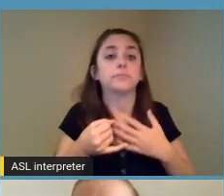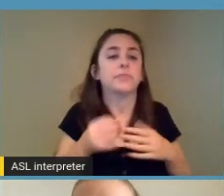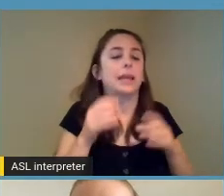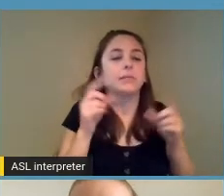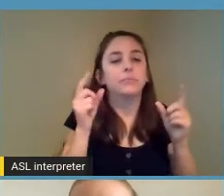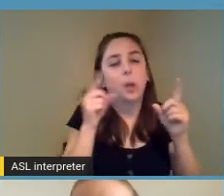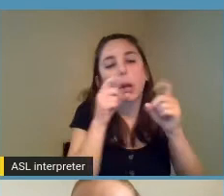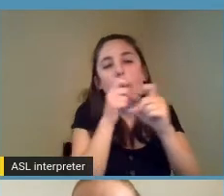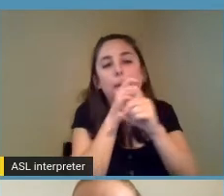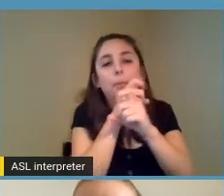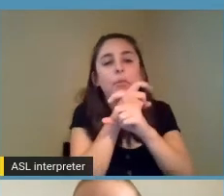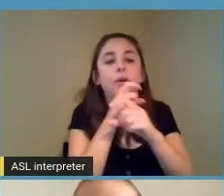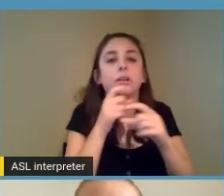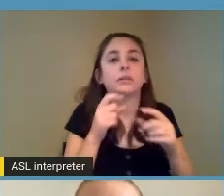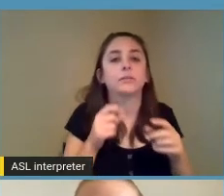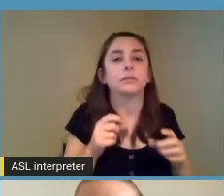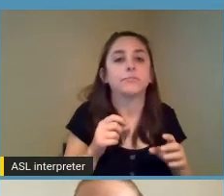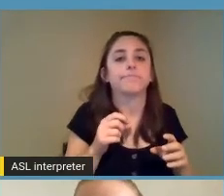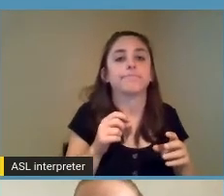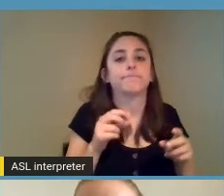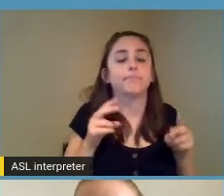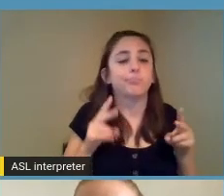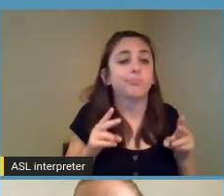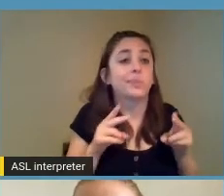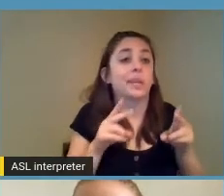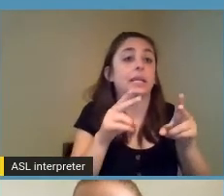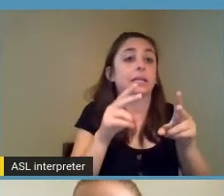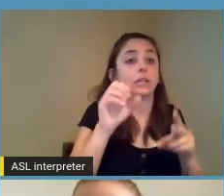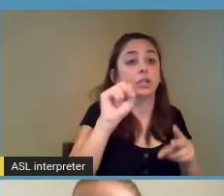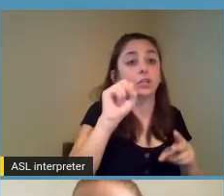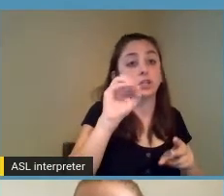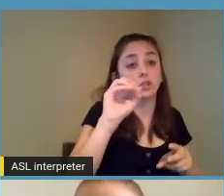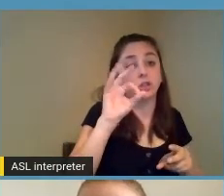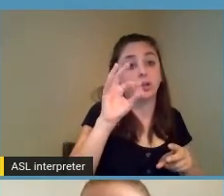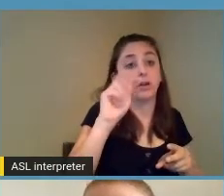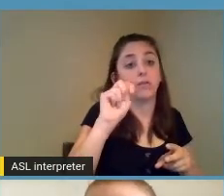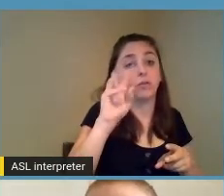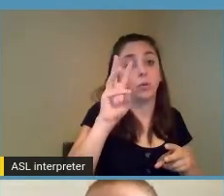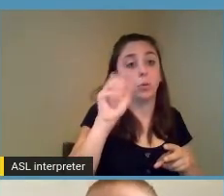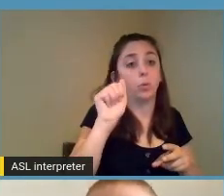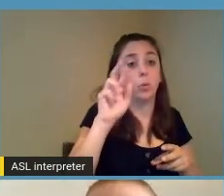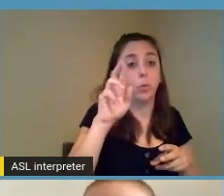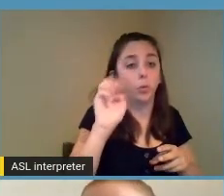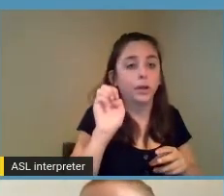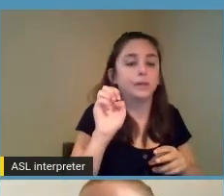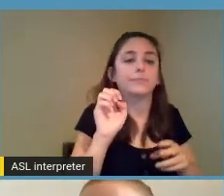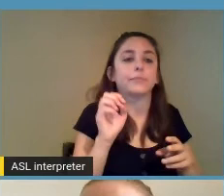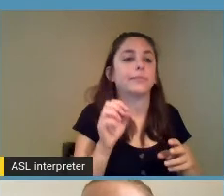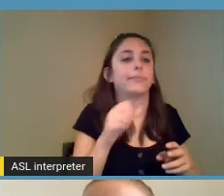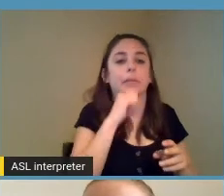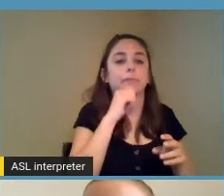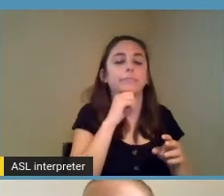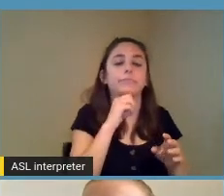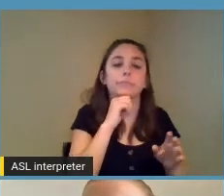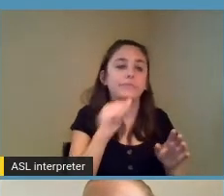is a nondestructive editing software. So let me actually zoom to the end here. What I really